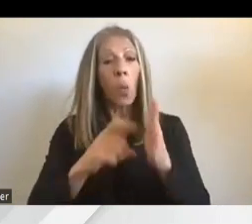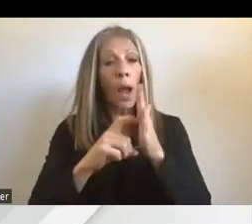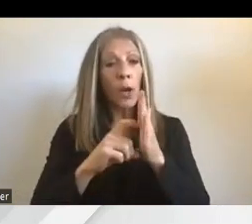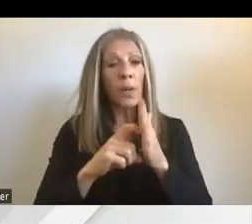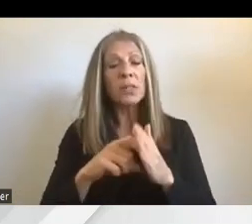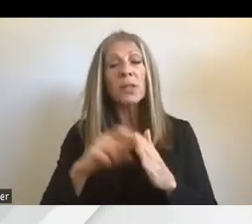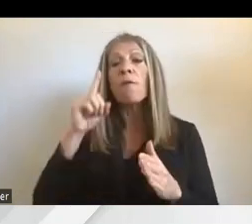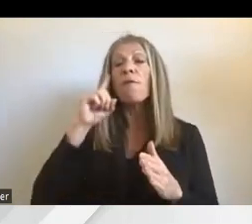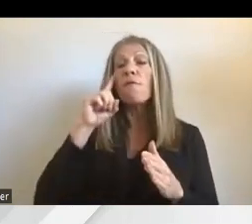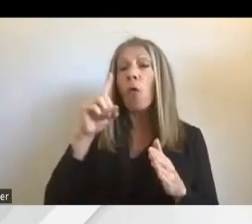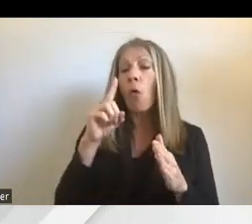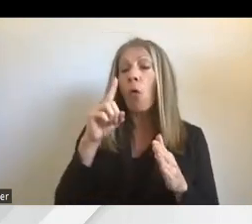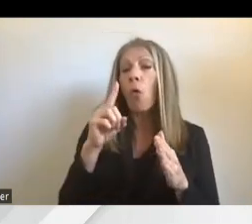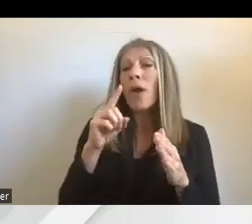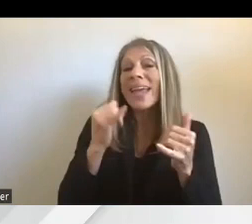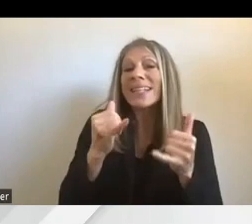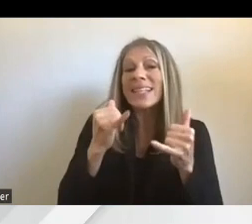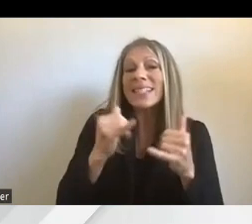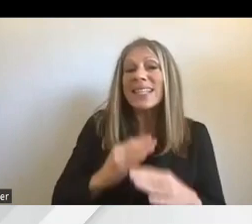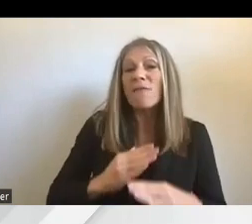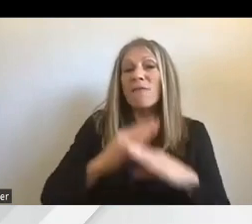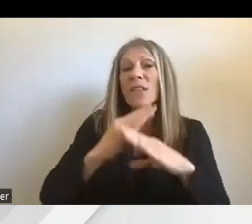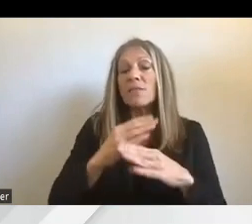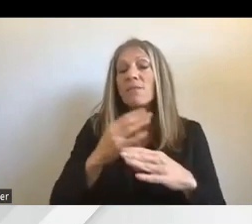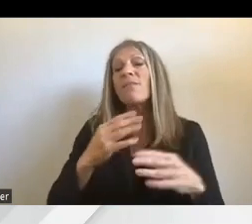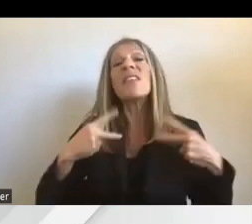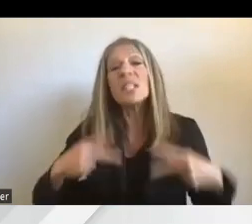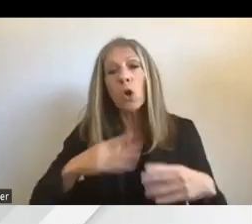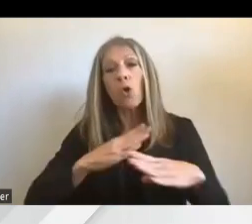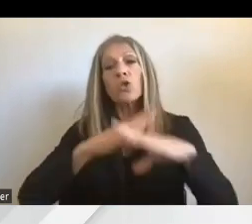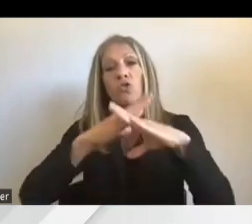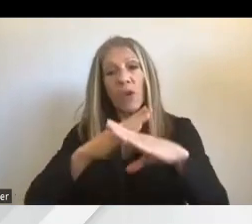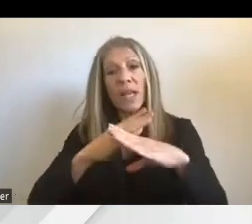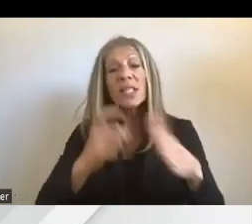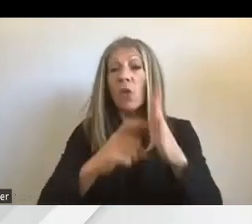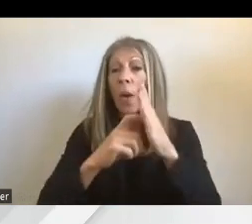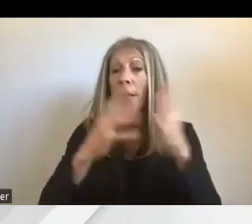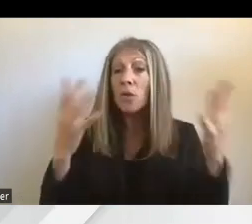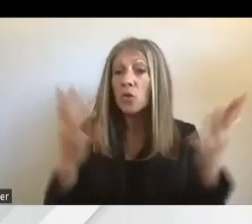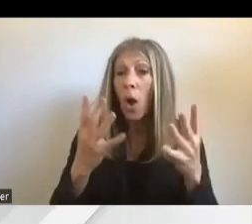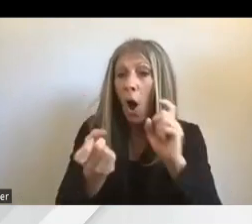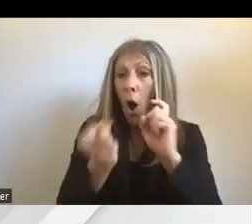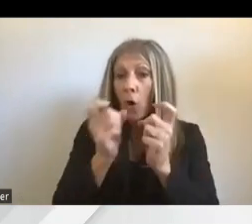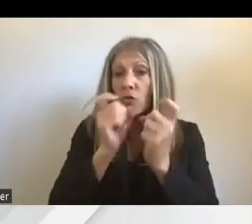So for existing physical constraints, the requirement is now that in alterations where